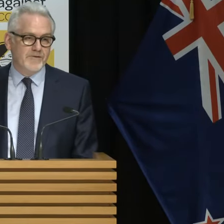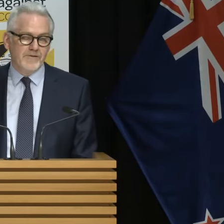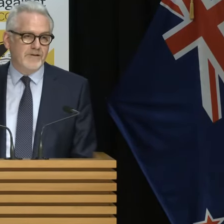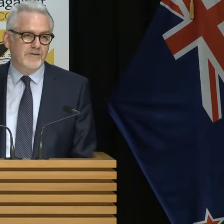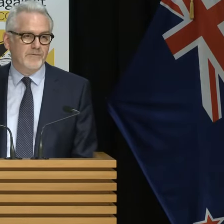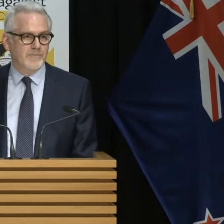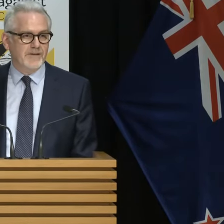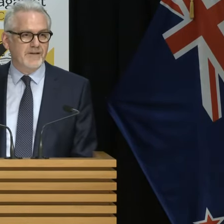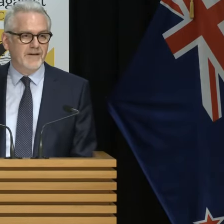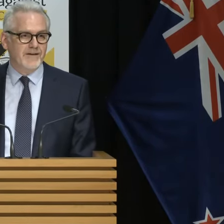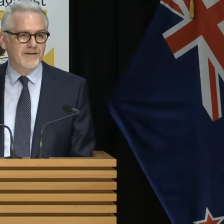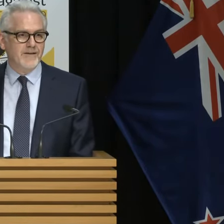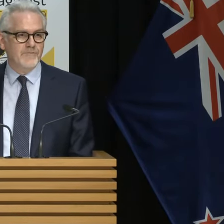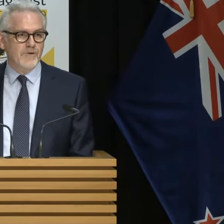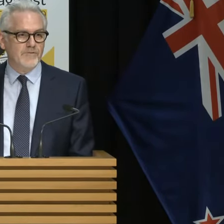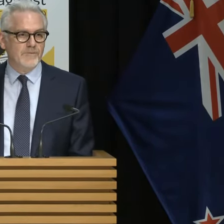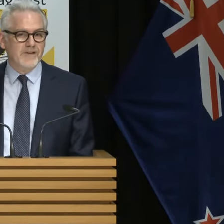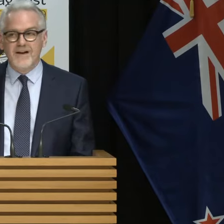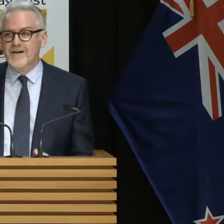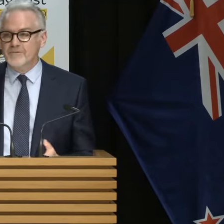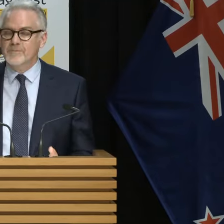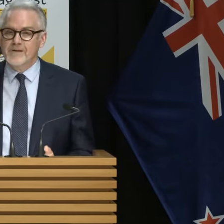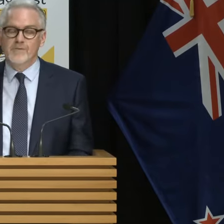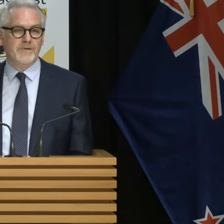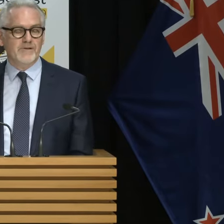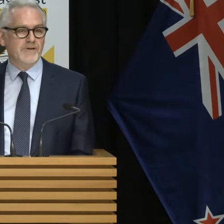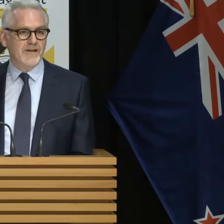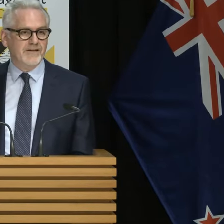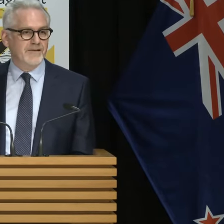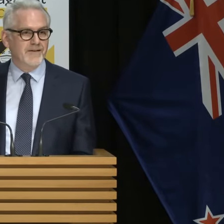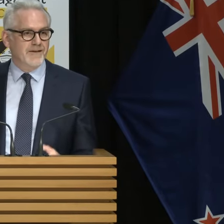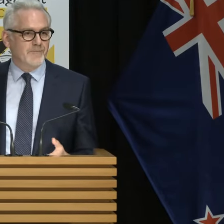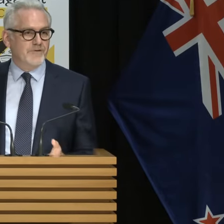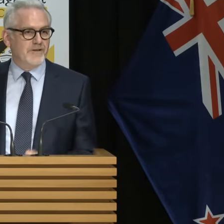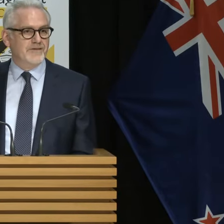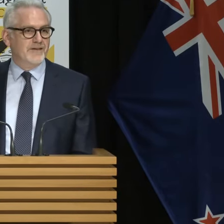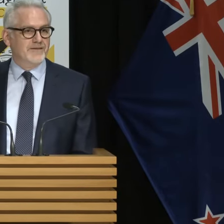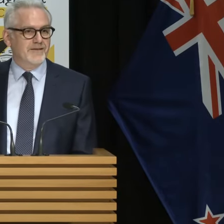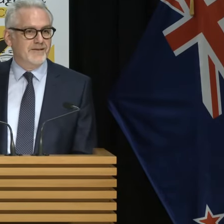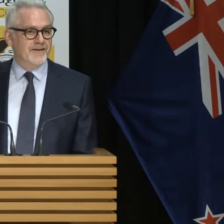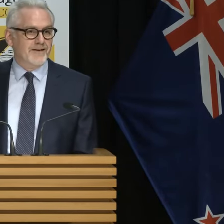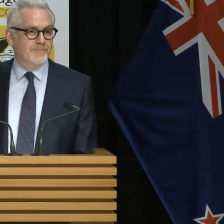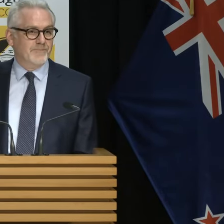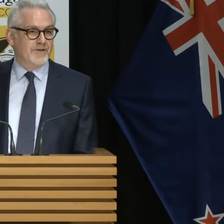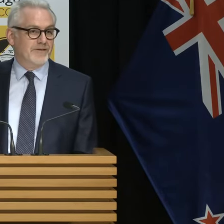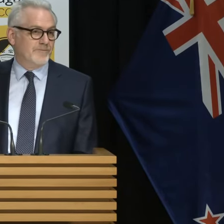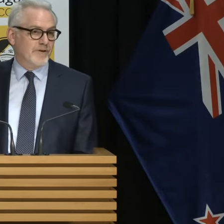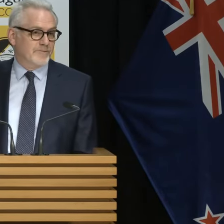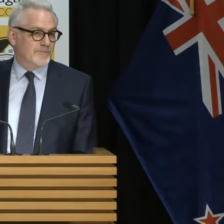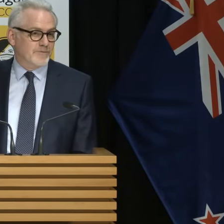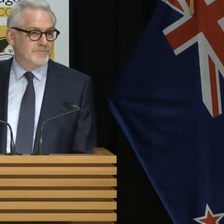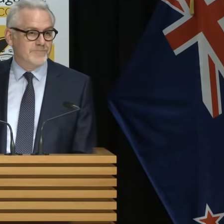testing in the community outbreak? There certainly will be